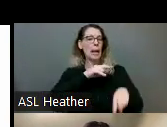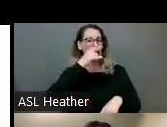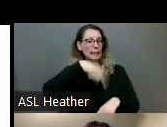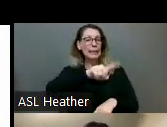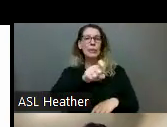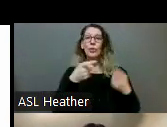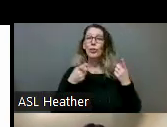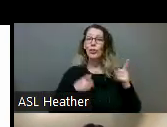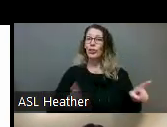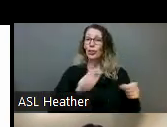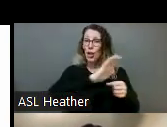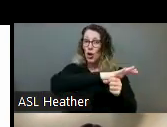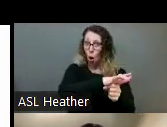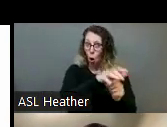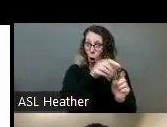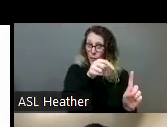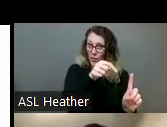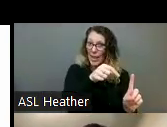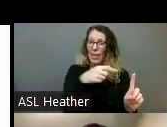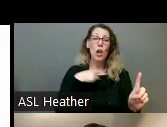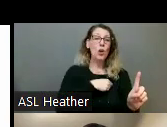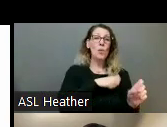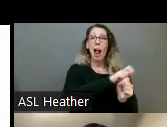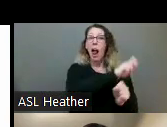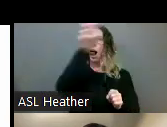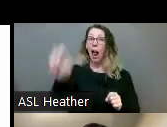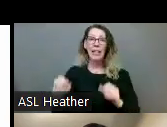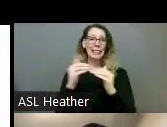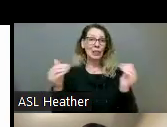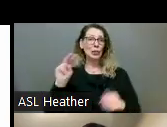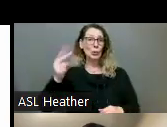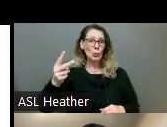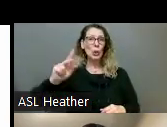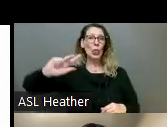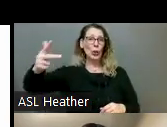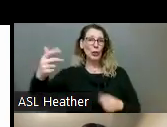excuse me, and we would skip right to Tier 2 and Tier 3 support systems for